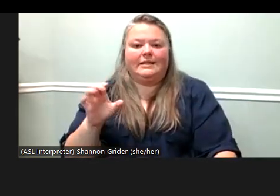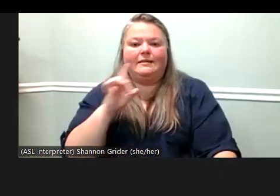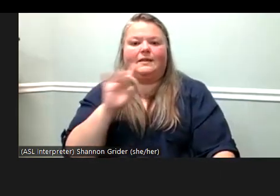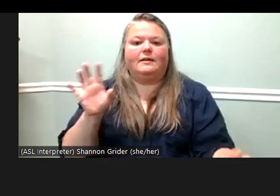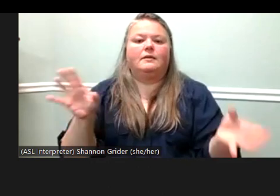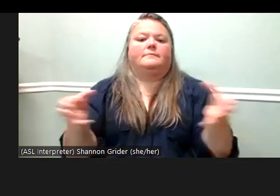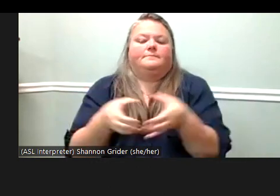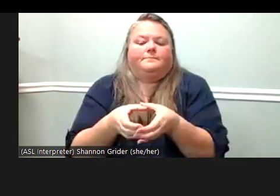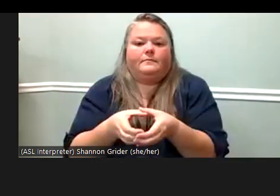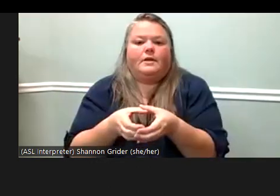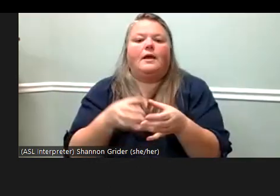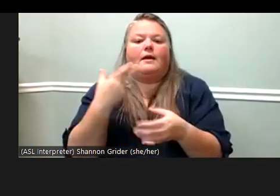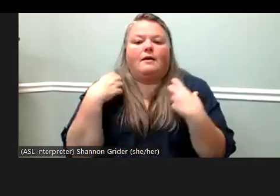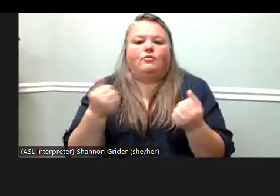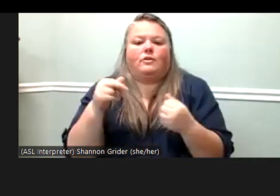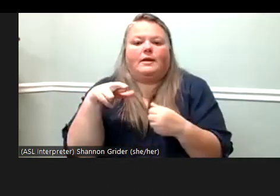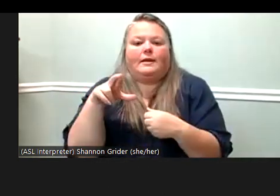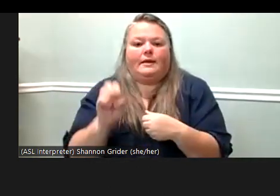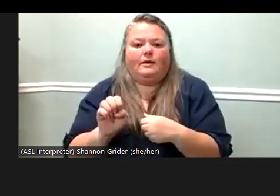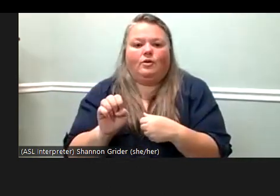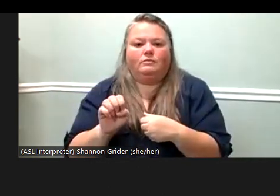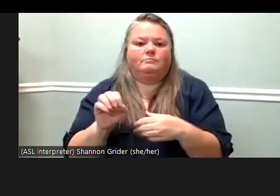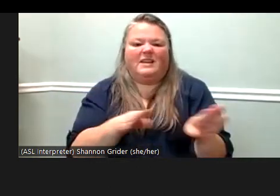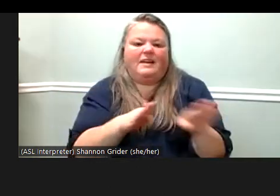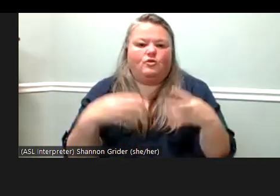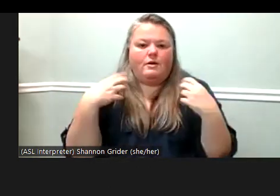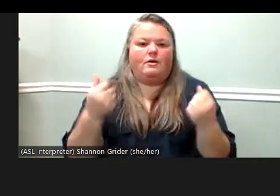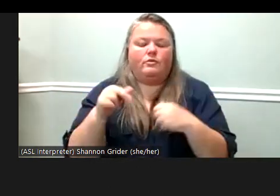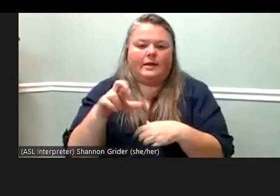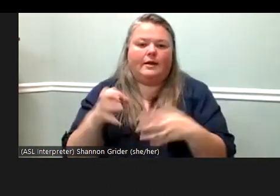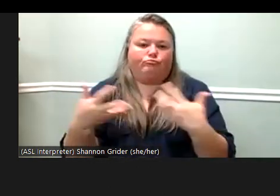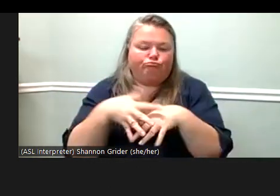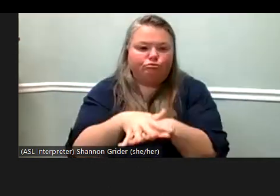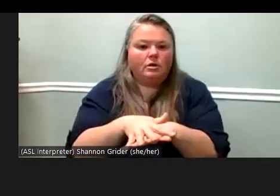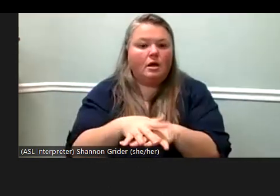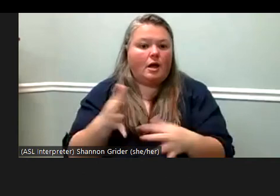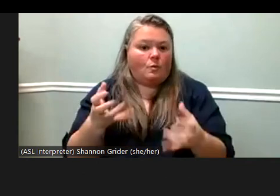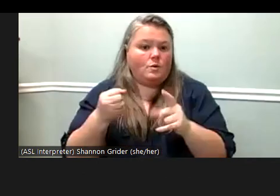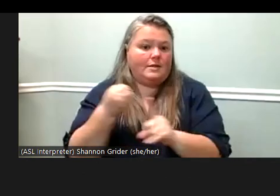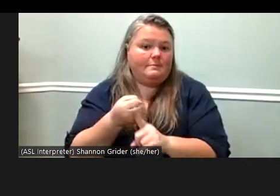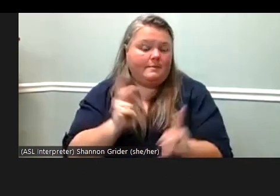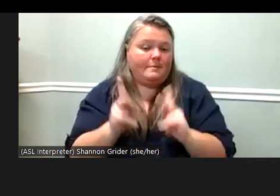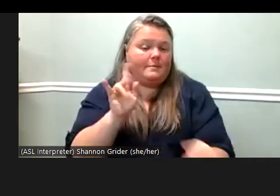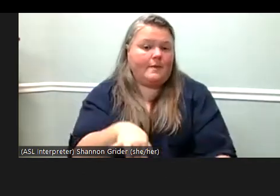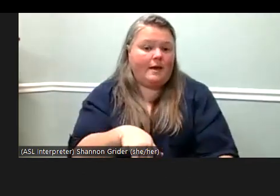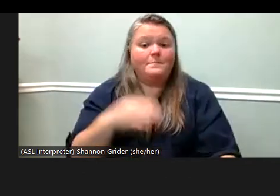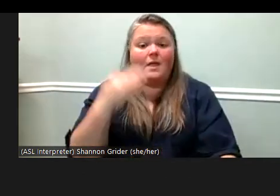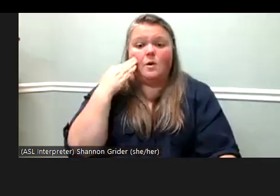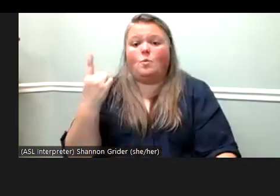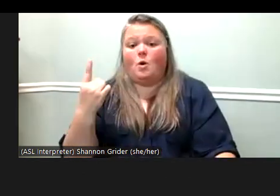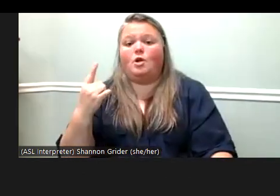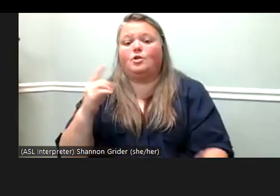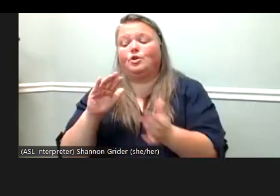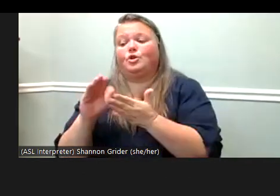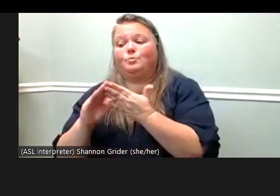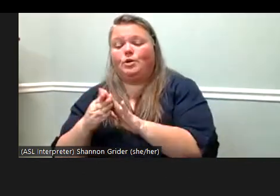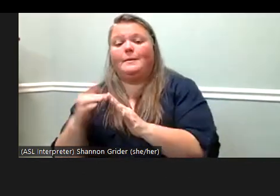TO DO TOGETHER AS MANY OF OUR COMMUNITY MENTAL HEALTH CENTERS GOING TOWARDS THE CCBHC, IT'S THE CERTIFIED COMMUNITY BEHAVIORAL HEALTH CLINIC STATUS, WHERE THEY INTEGRATE